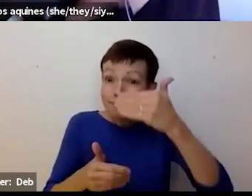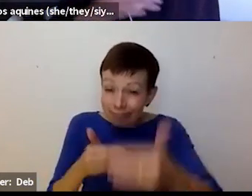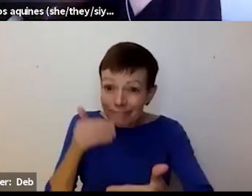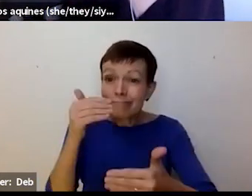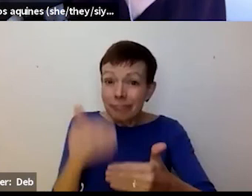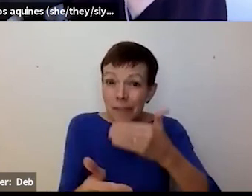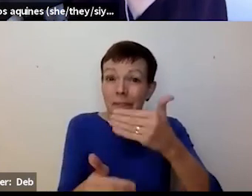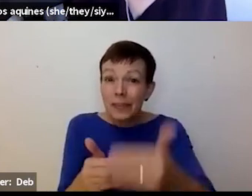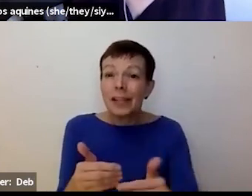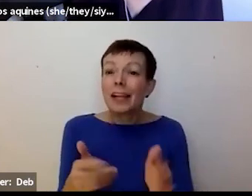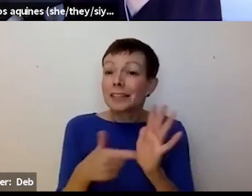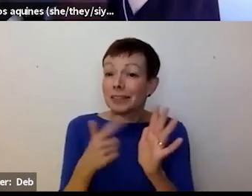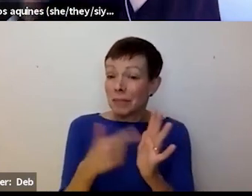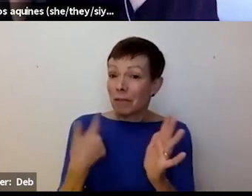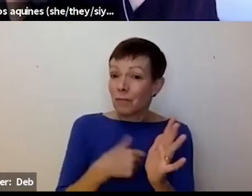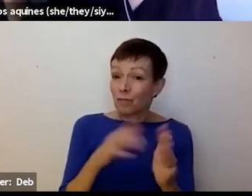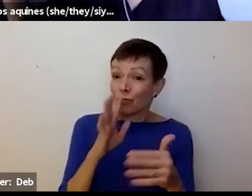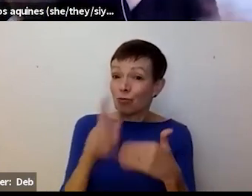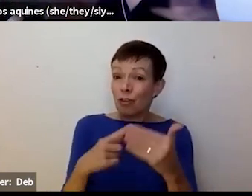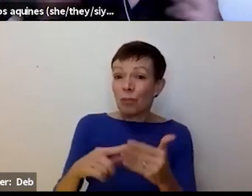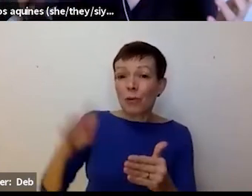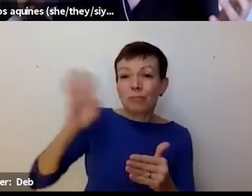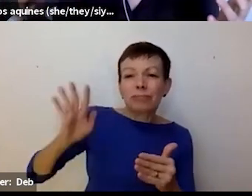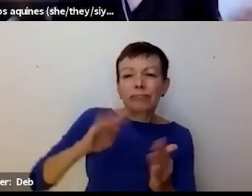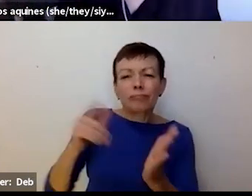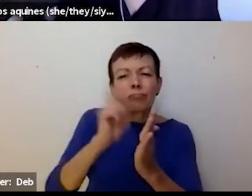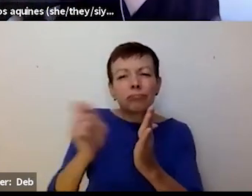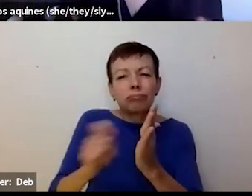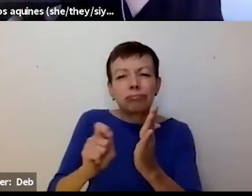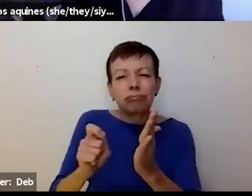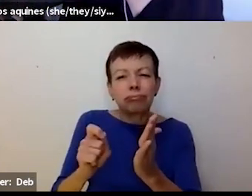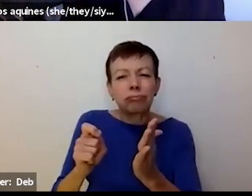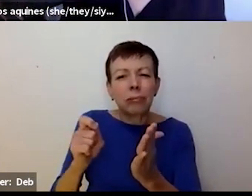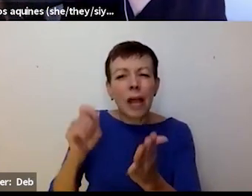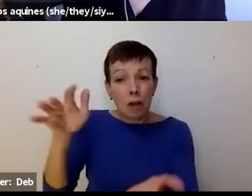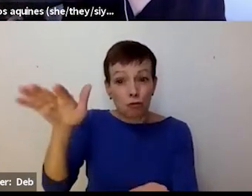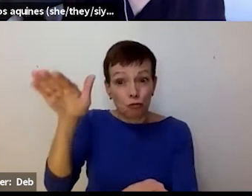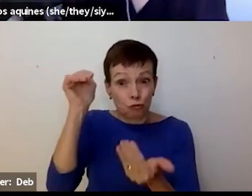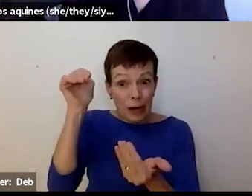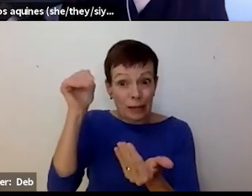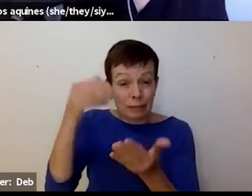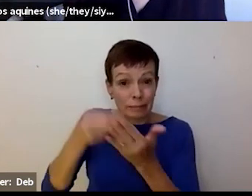monster grant because it's it's, it's, it's was designed to disrupt the funding structure of